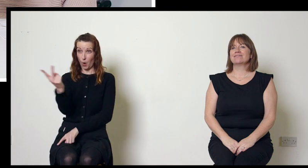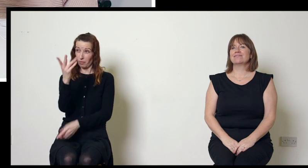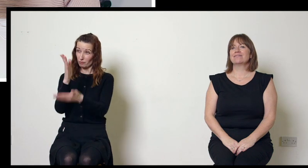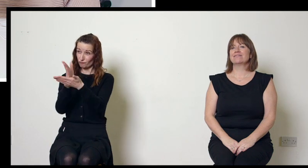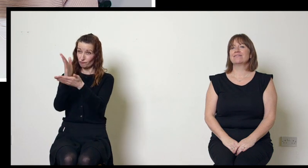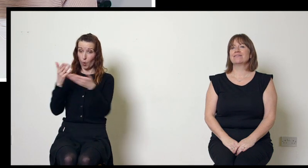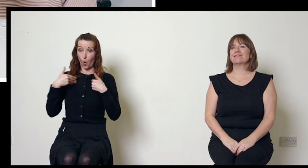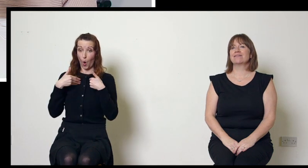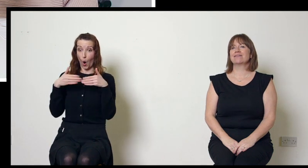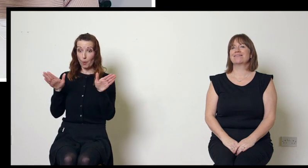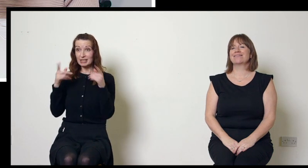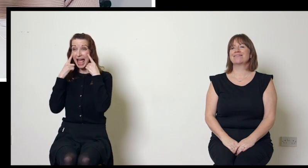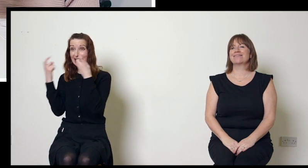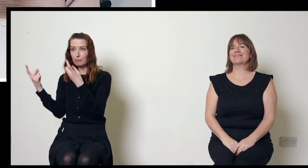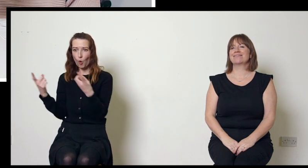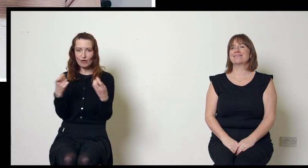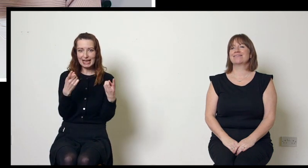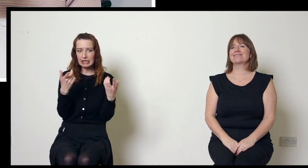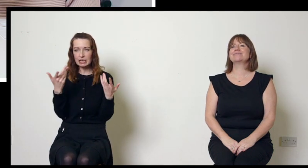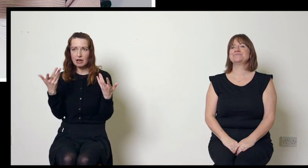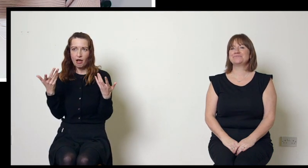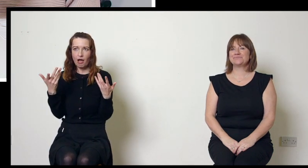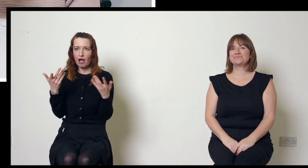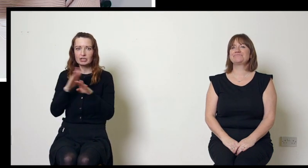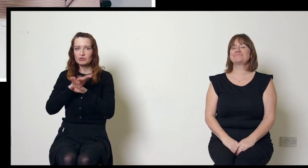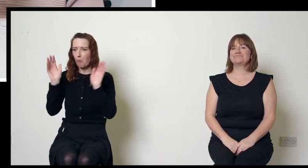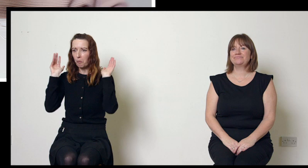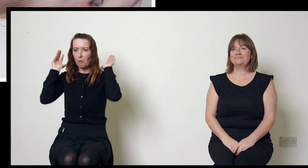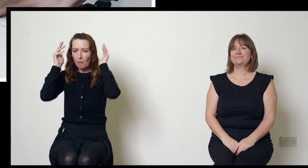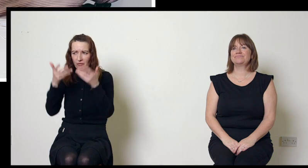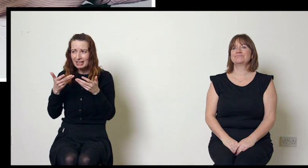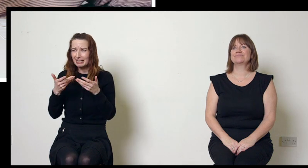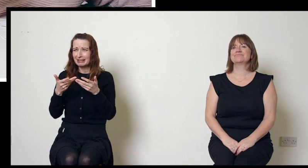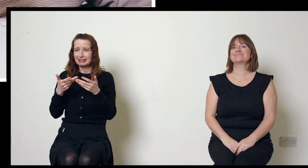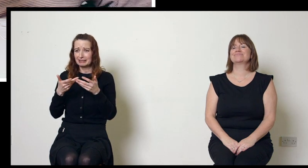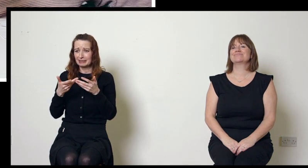to exploring it and not worrying about what hasn't been done yet,